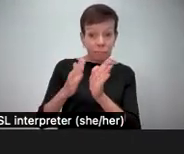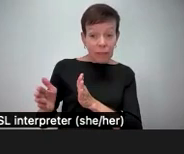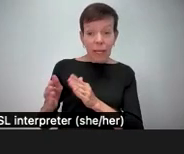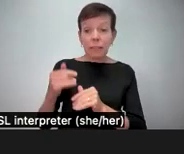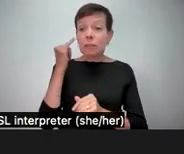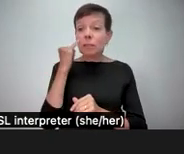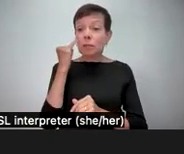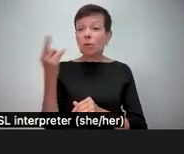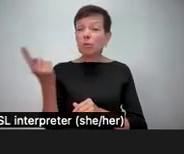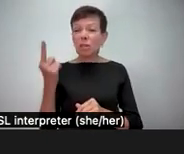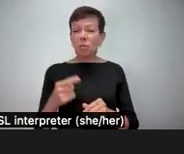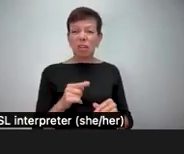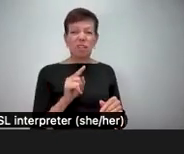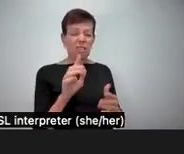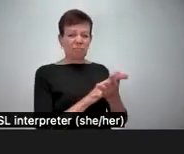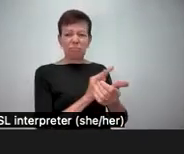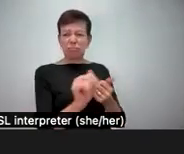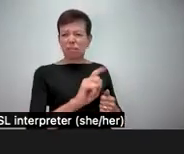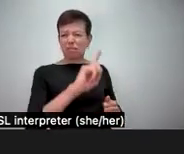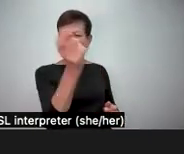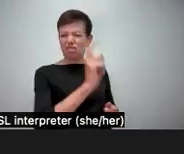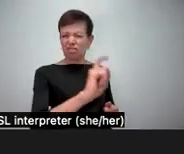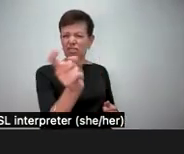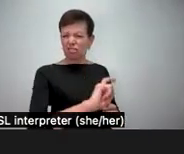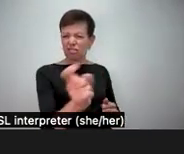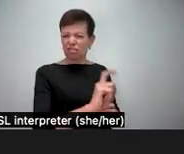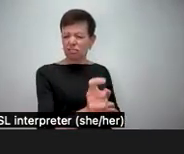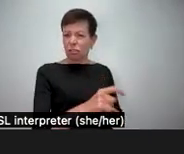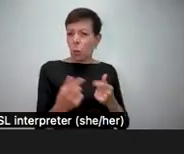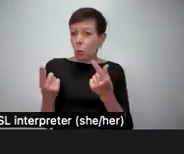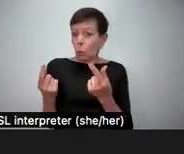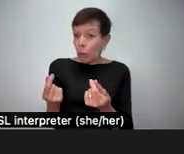any damages that come up, and then also what's going to happen to the mural once the lifespan